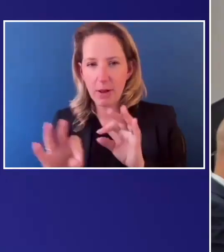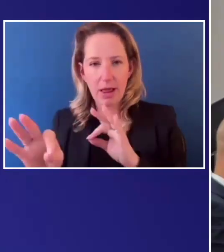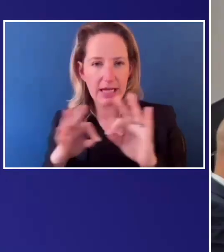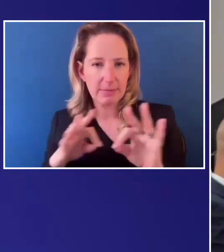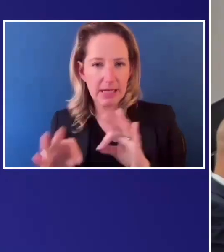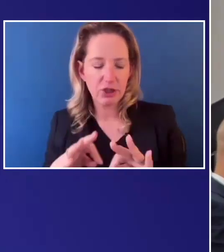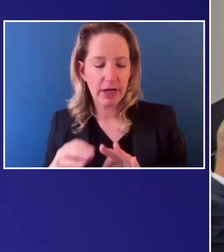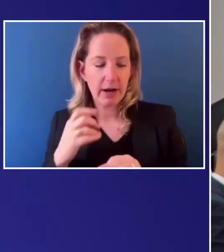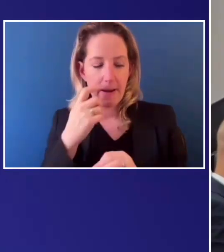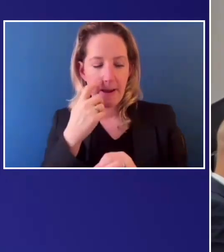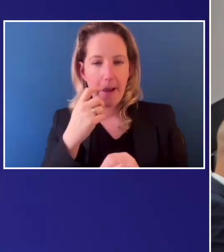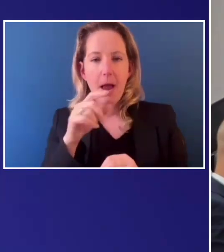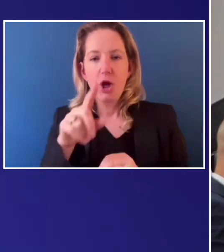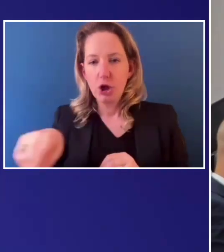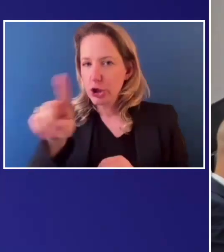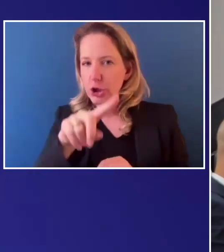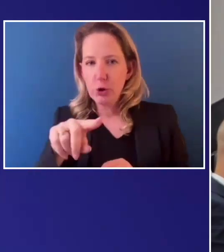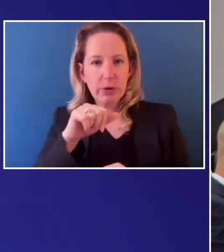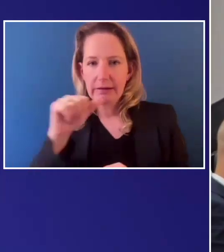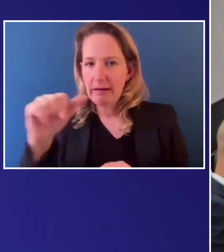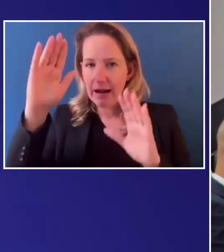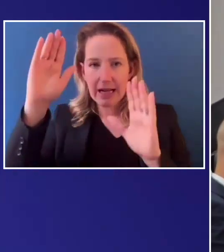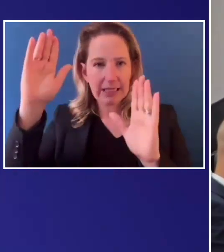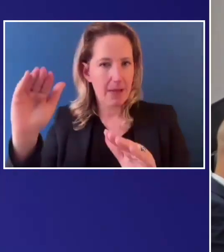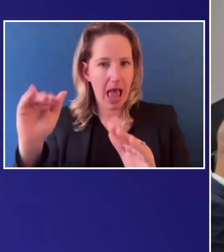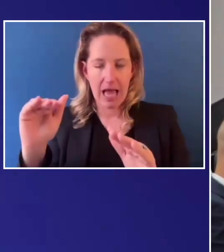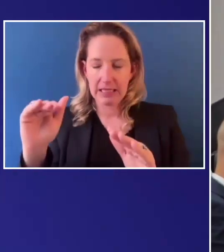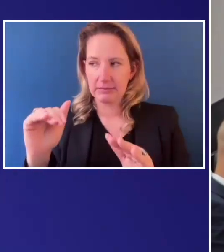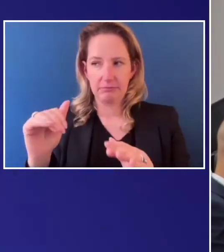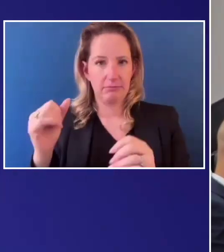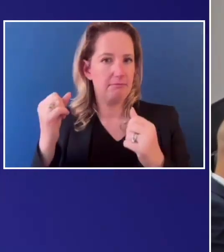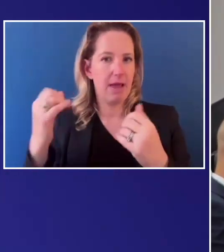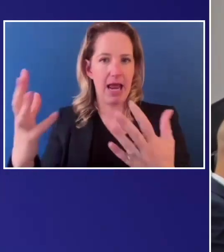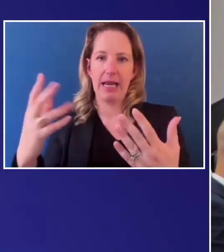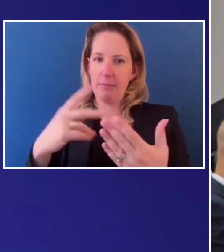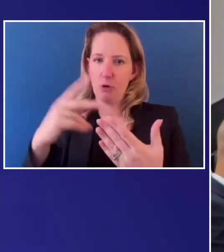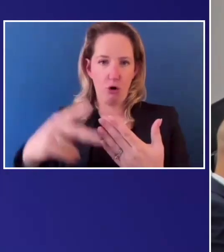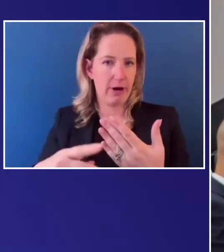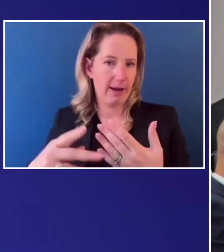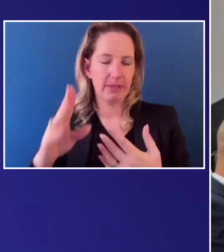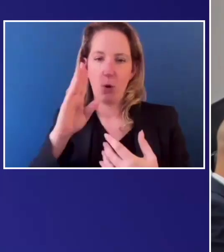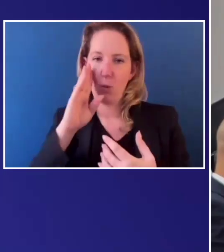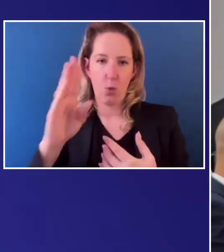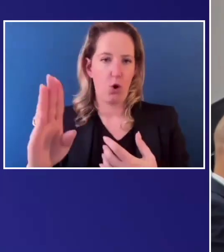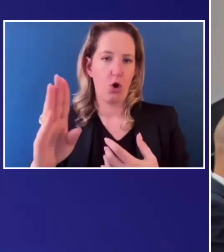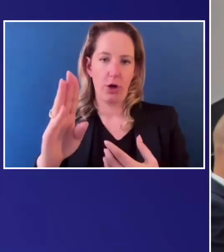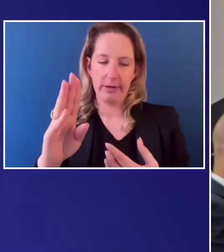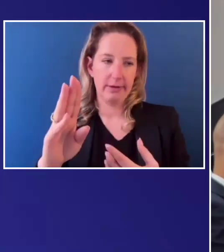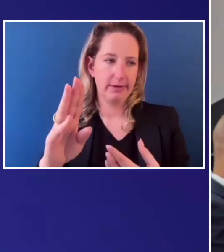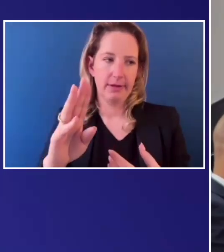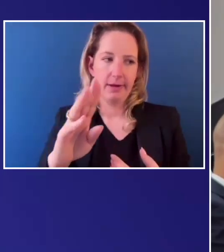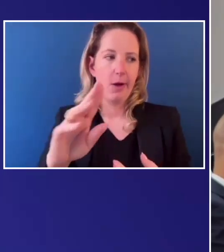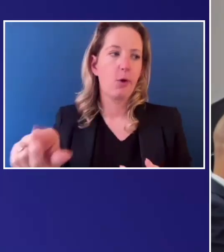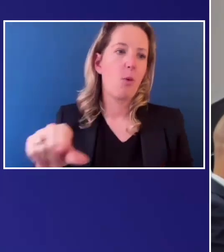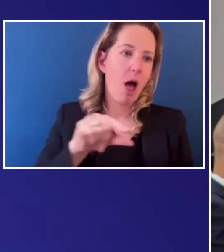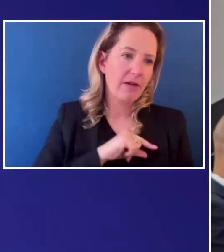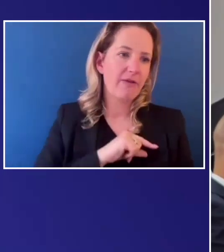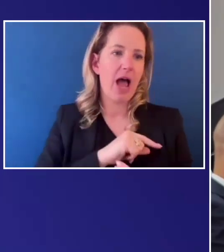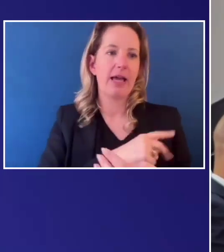was just that you all really didn't expect very many programs that would be qualifying graduate programs to have trouble under the